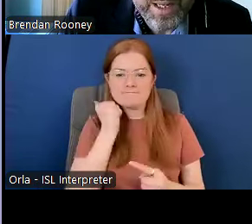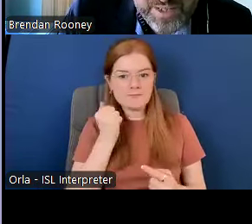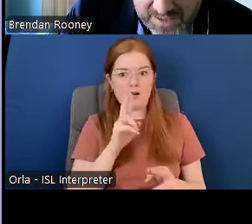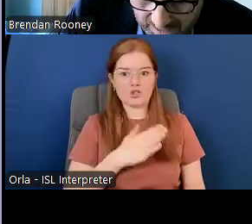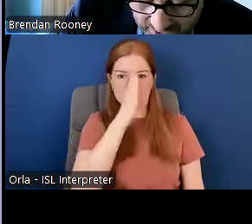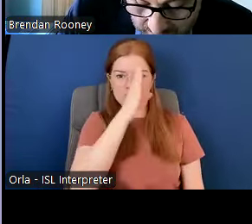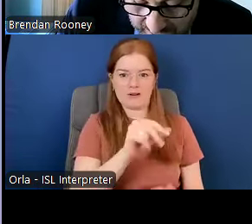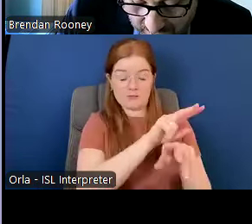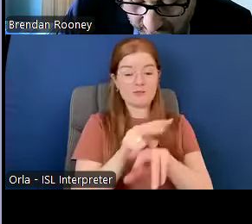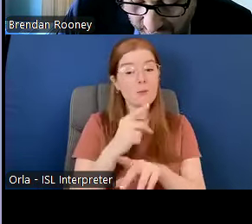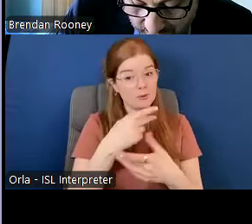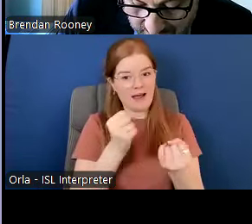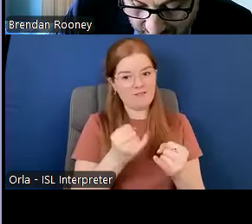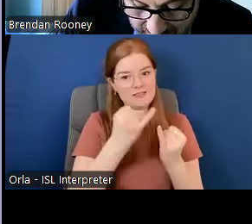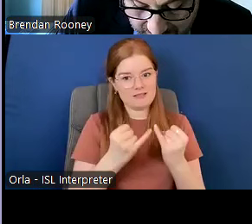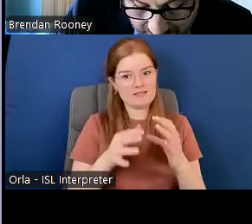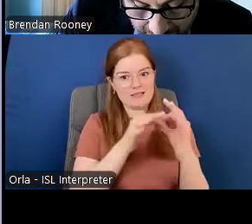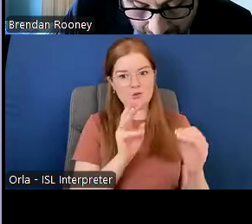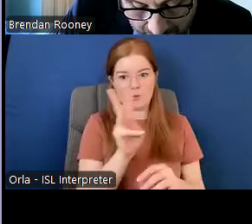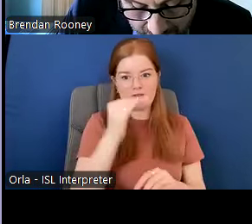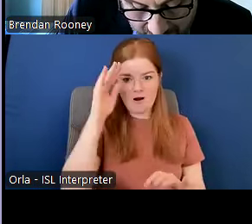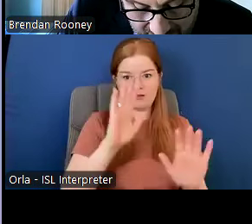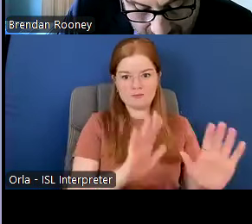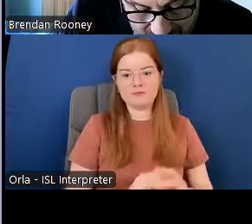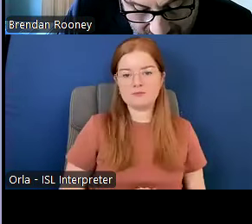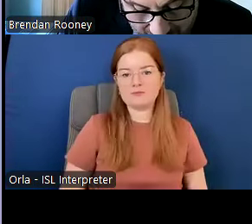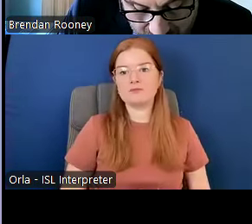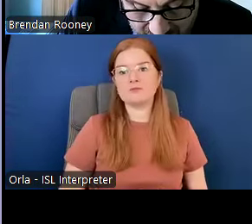does have details you would associate with the West of Irelan. An attempt to capture